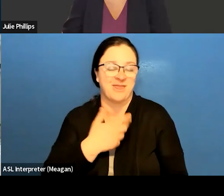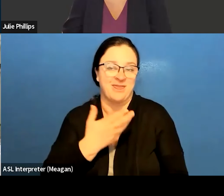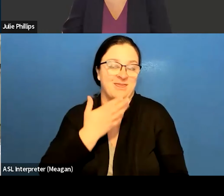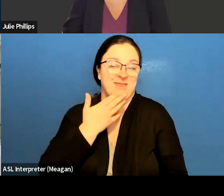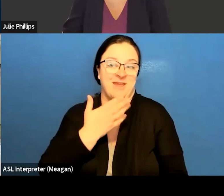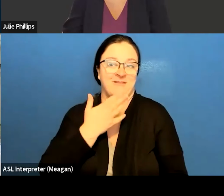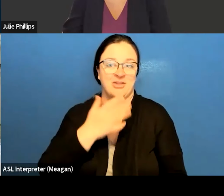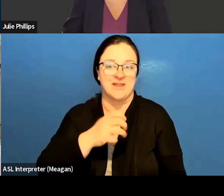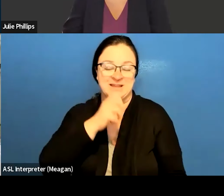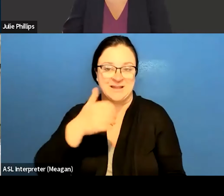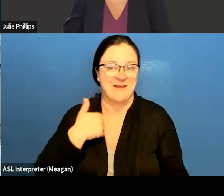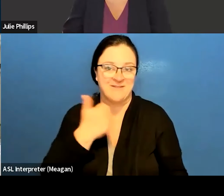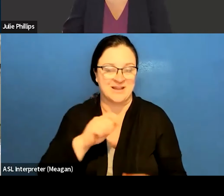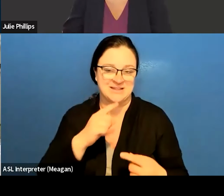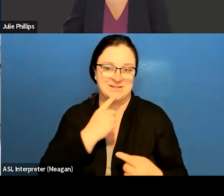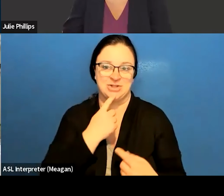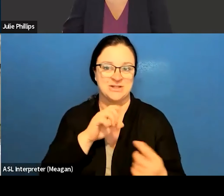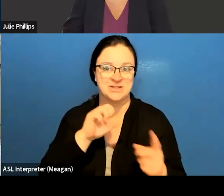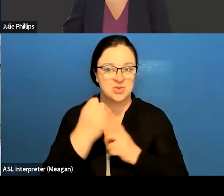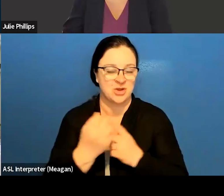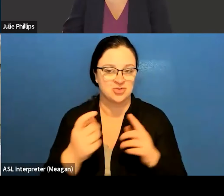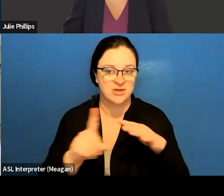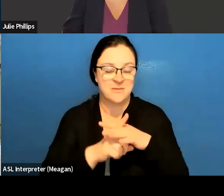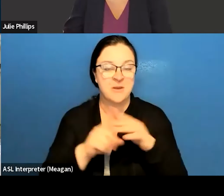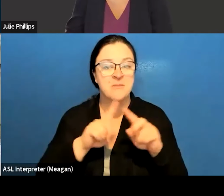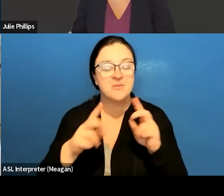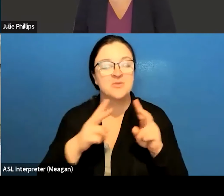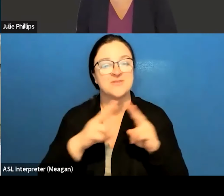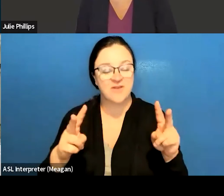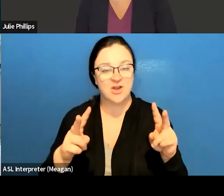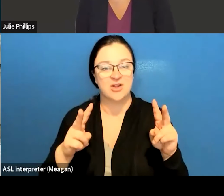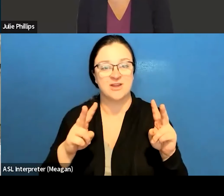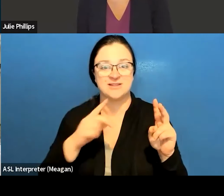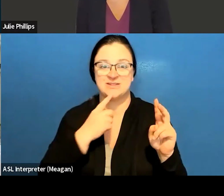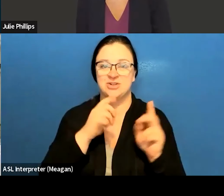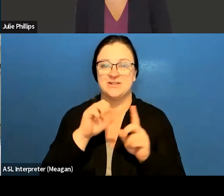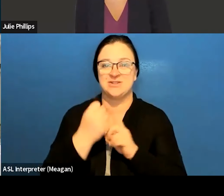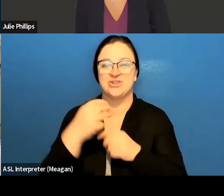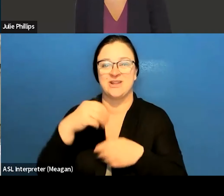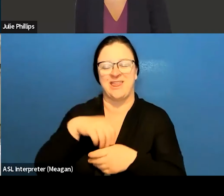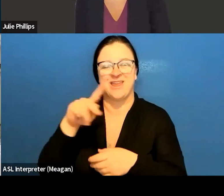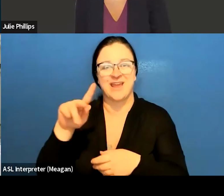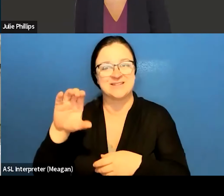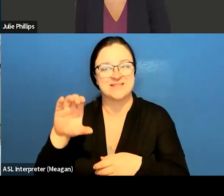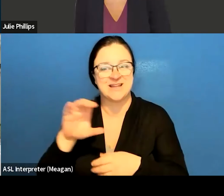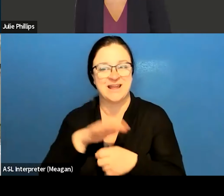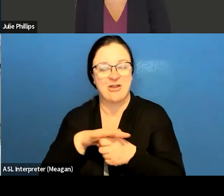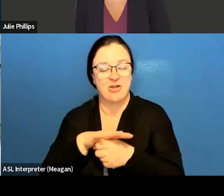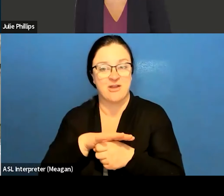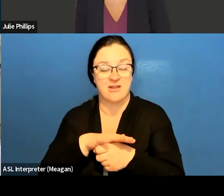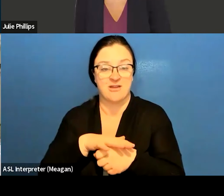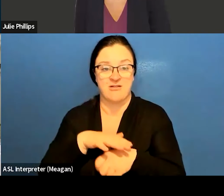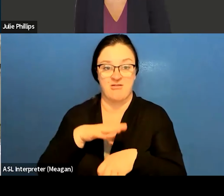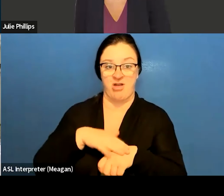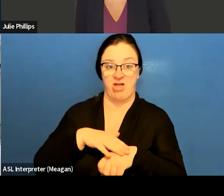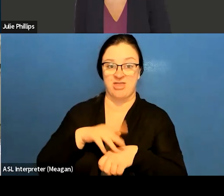However, there was a very significant incident in the Kansas City area, actually on the Kansas side,